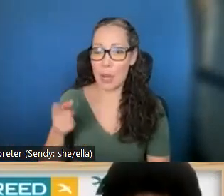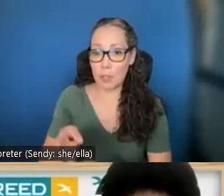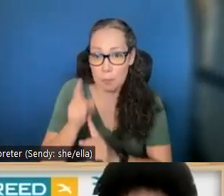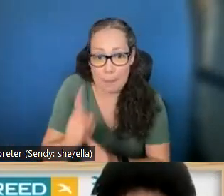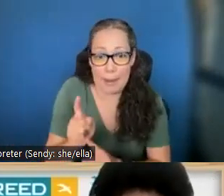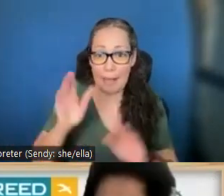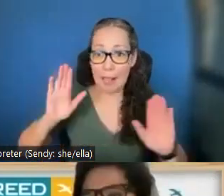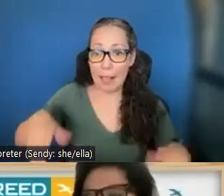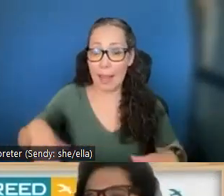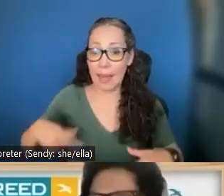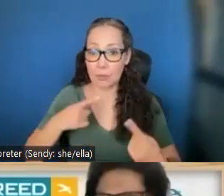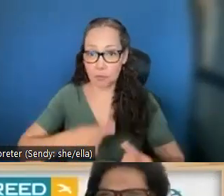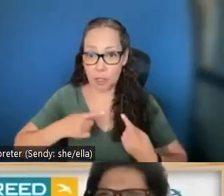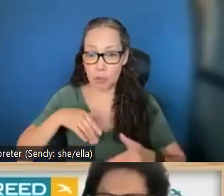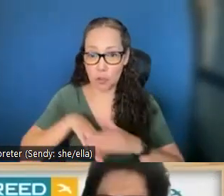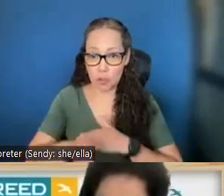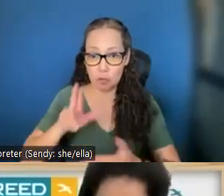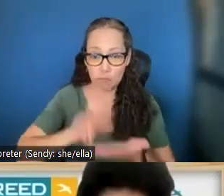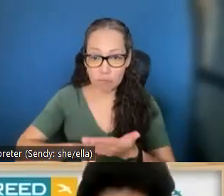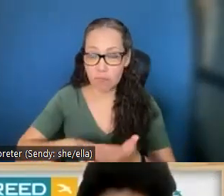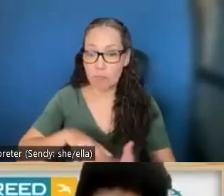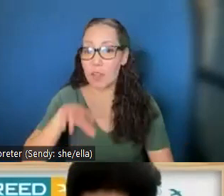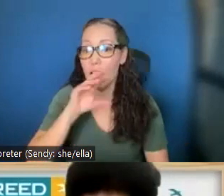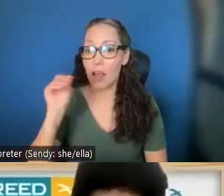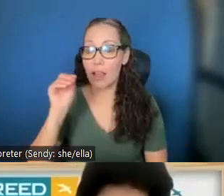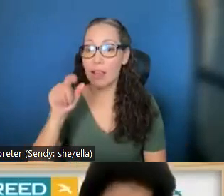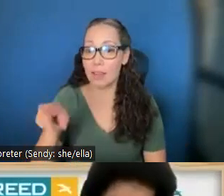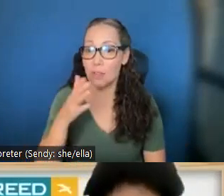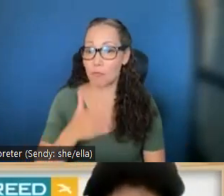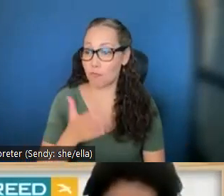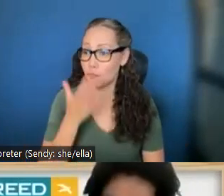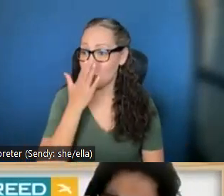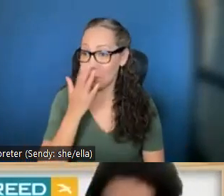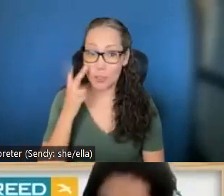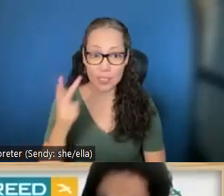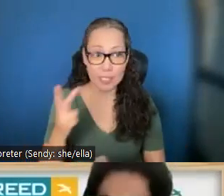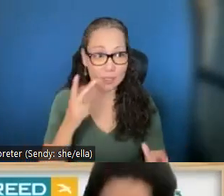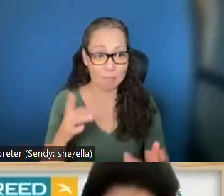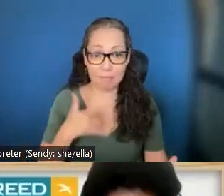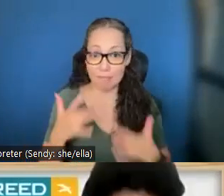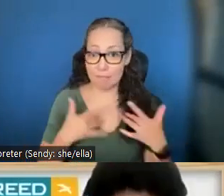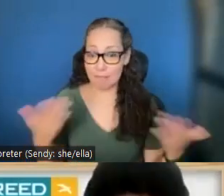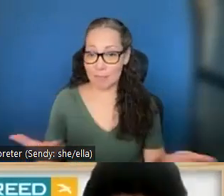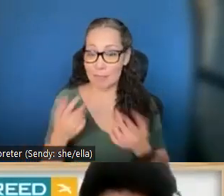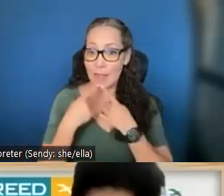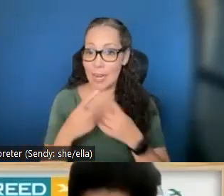logging on um great to be with you this morning and thrilled to announce um at our Statewide